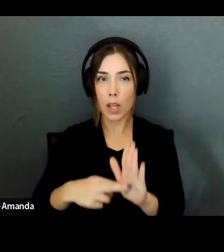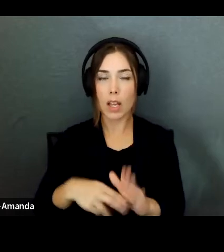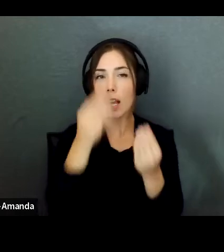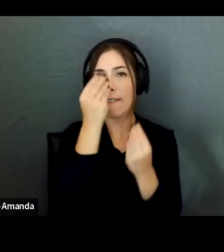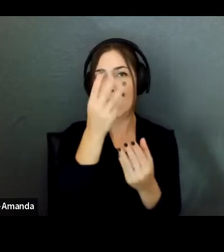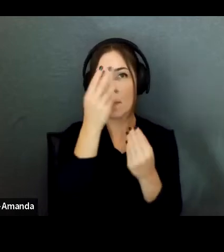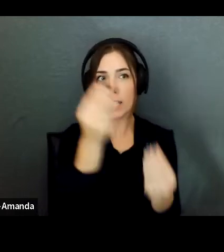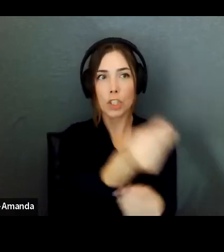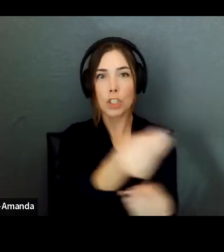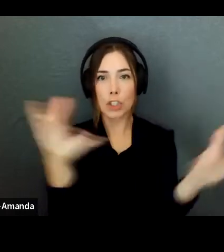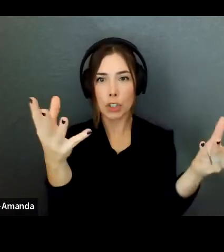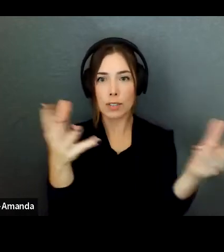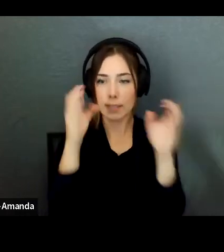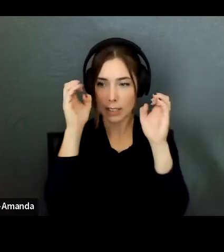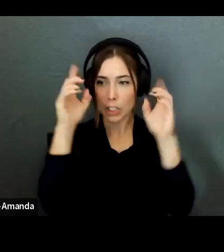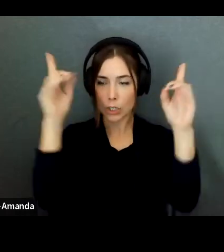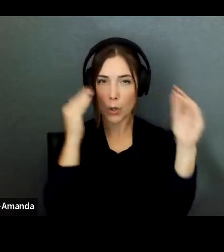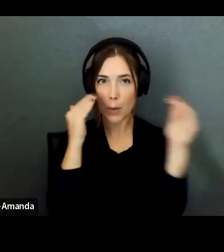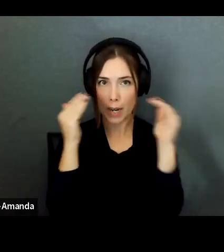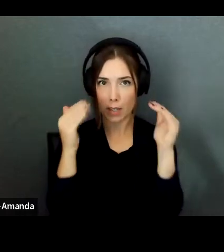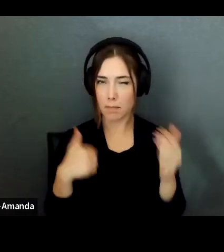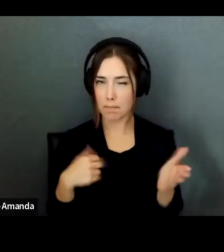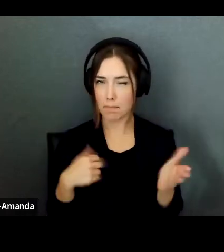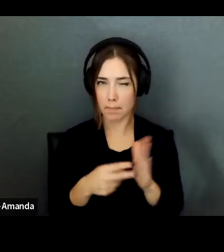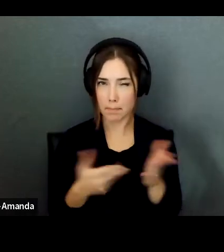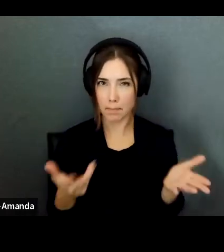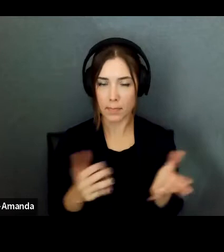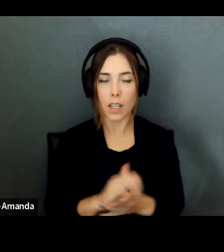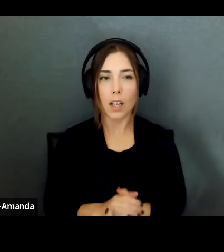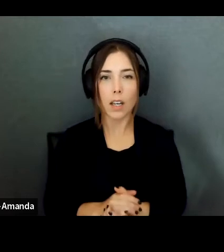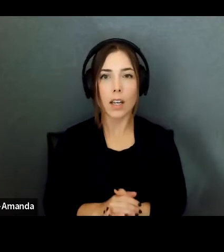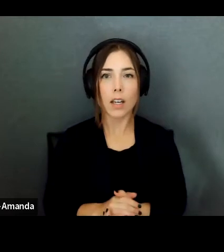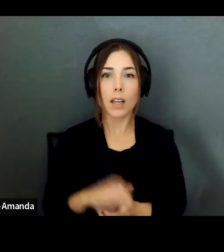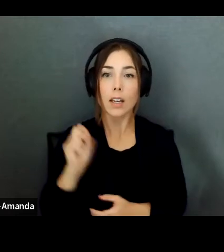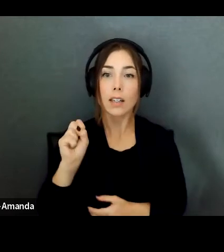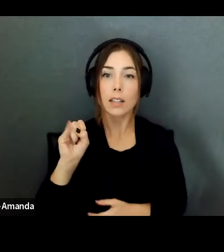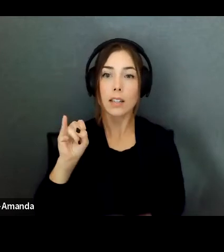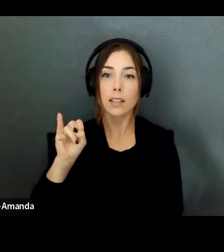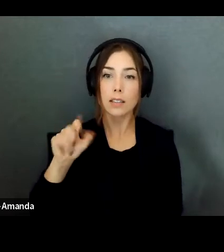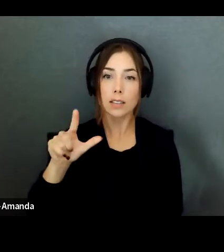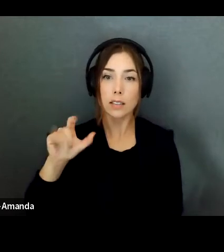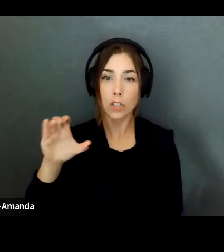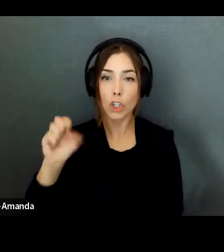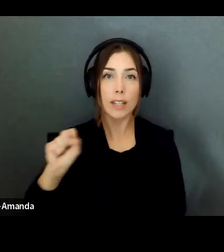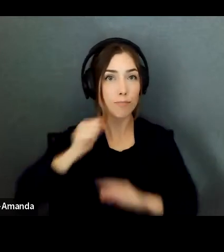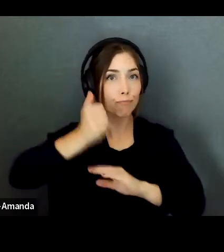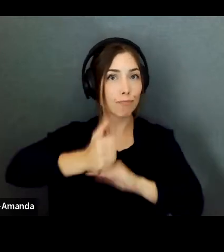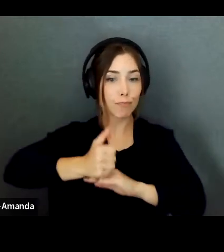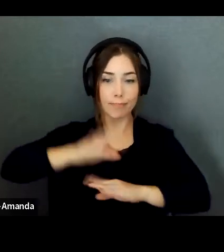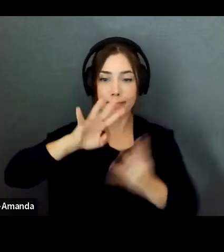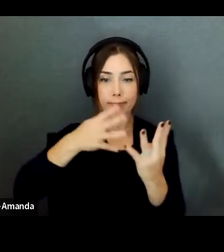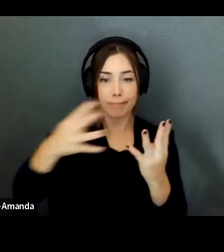So what I mean by this is the SILCK can arrange and schedule and set up some training to educate